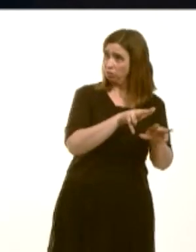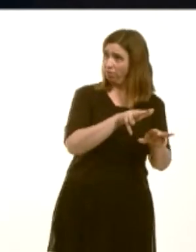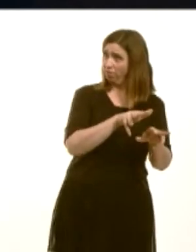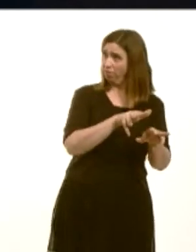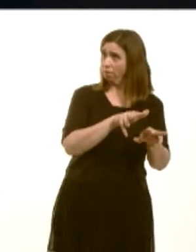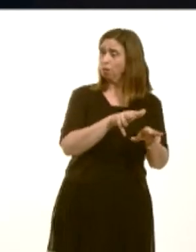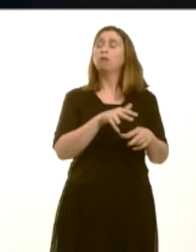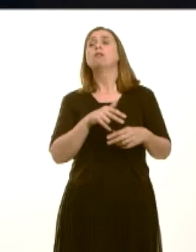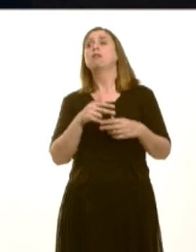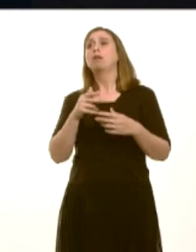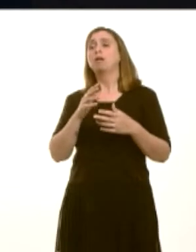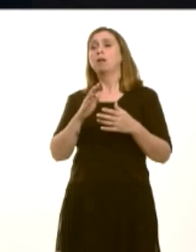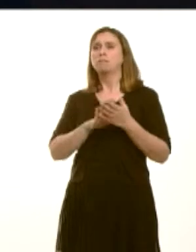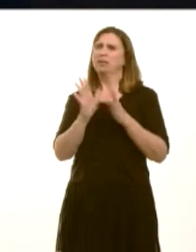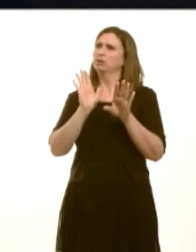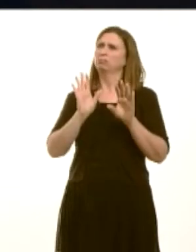to the groundbreaking Institute of Biological, Environmental and Rural Sciences centre of